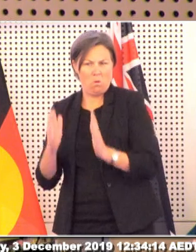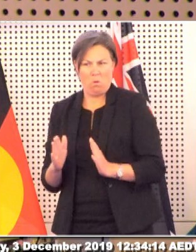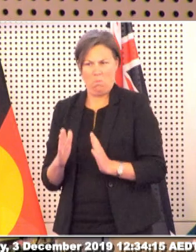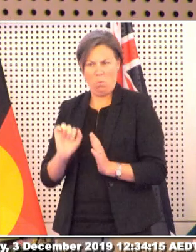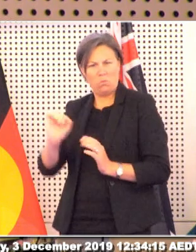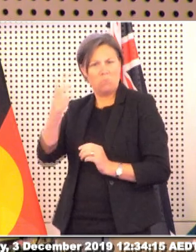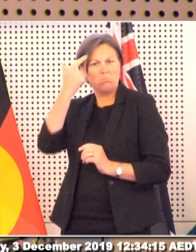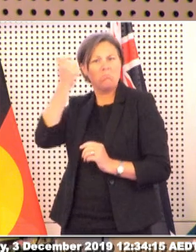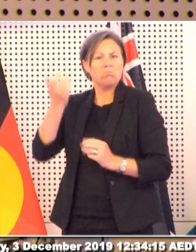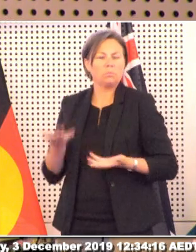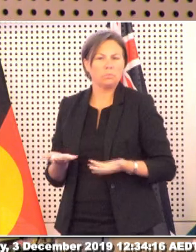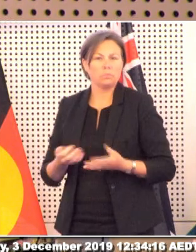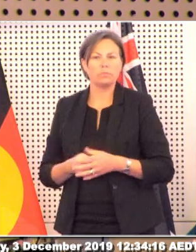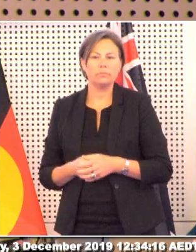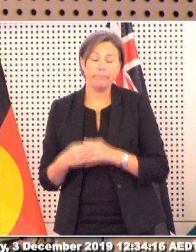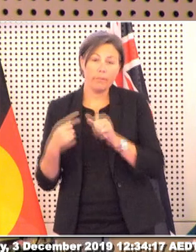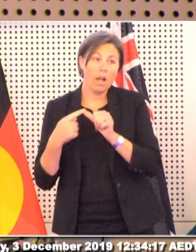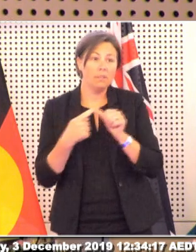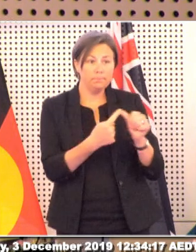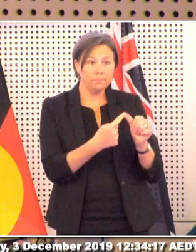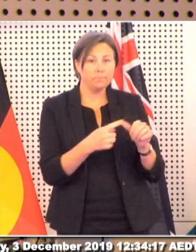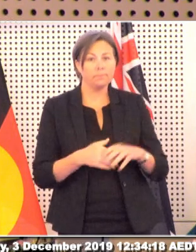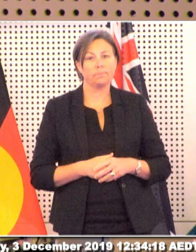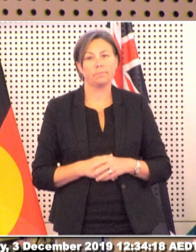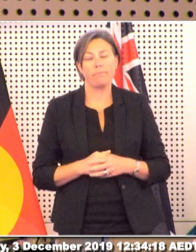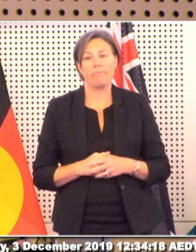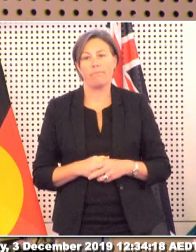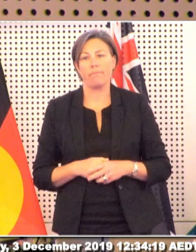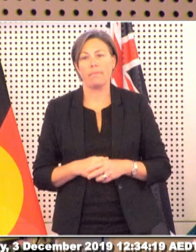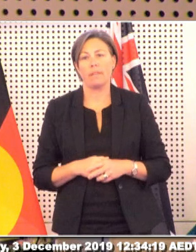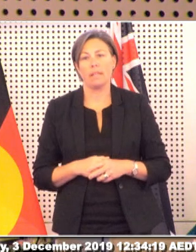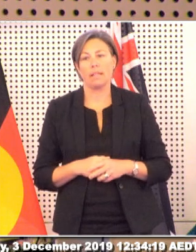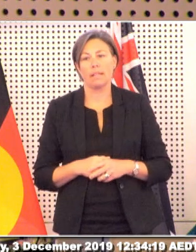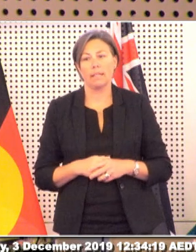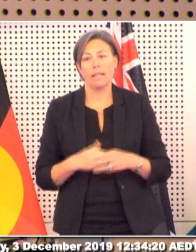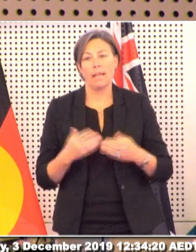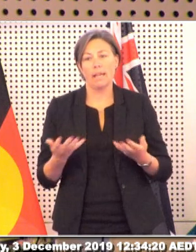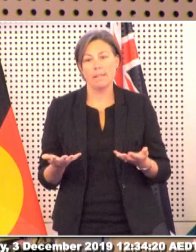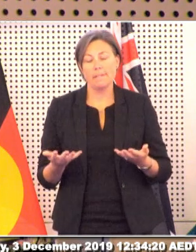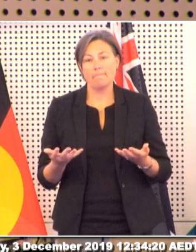I think some of the things about making some really fundamental